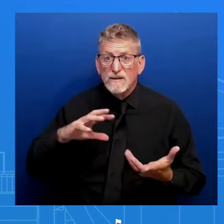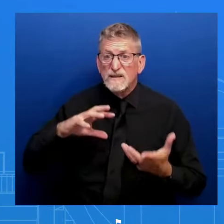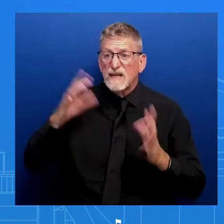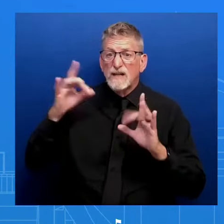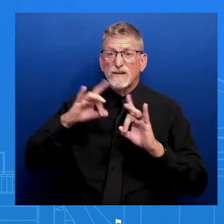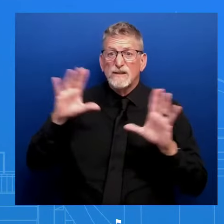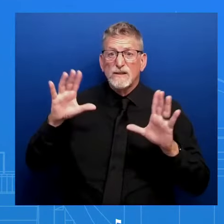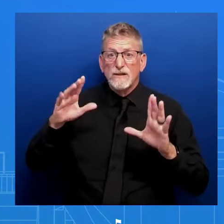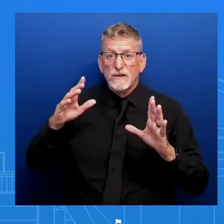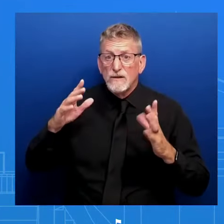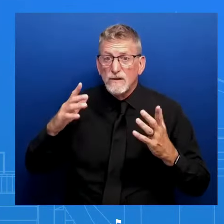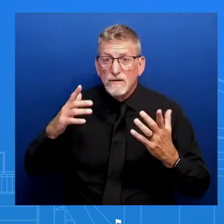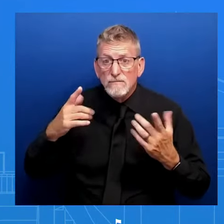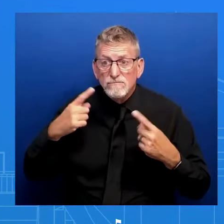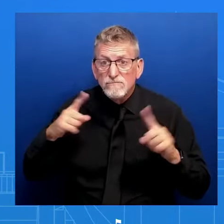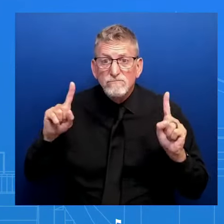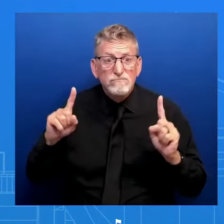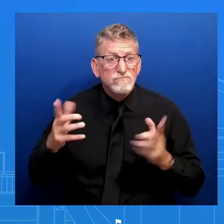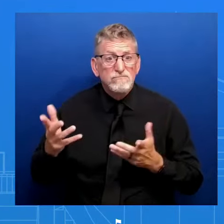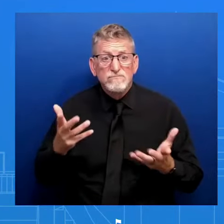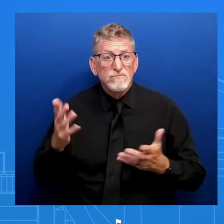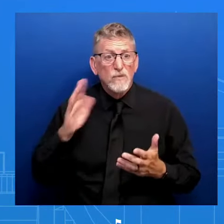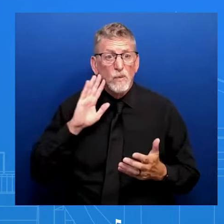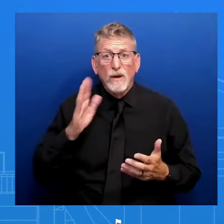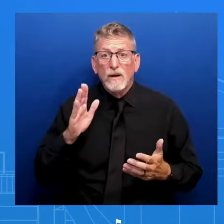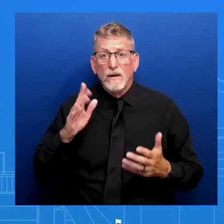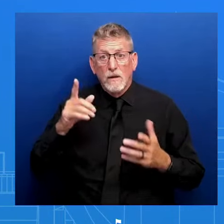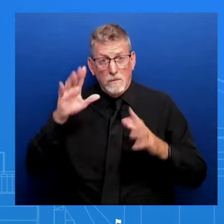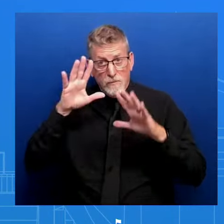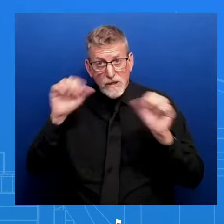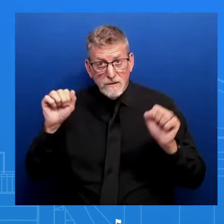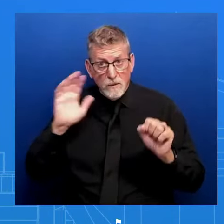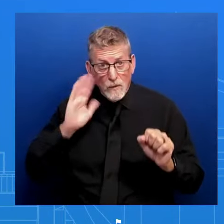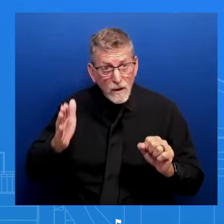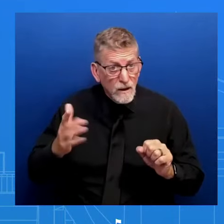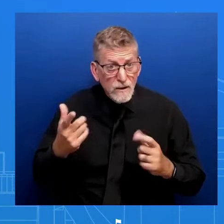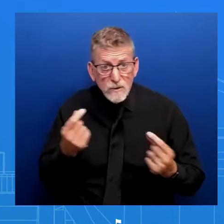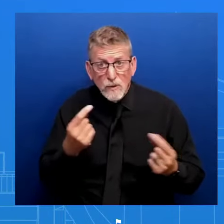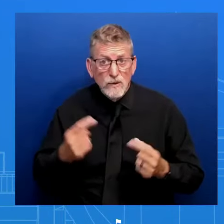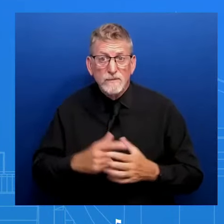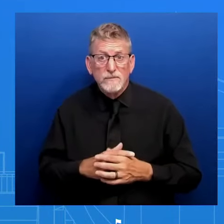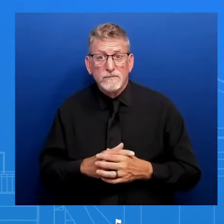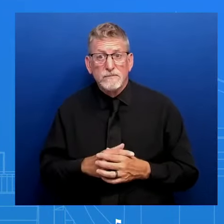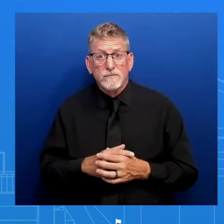Will -- is that something the President is going to do? And if so, when? Ms. Jean-Pierre: So, on your first question, the President intends to go.